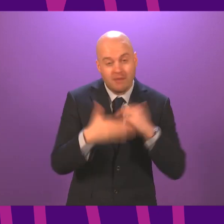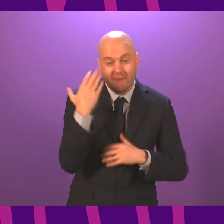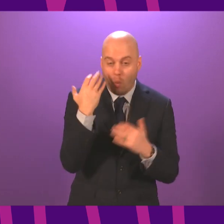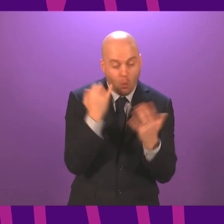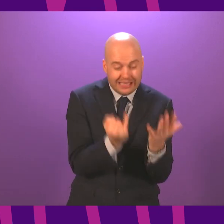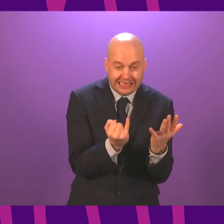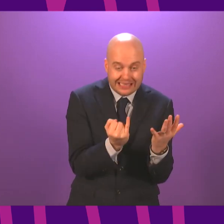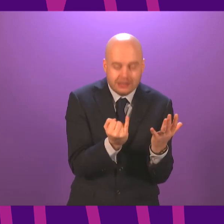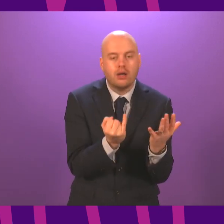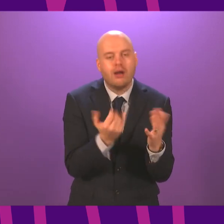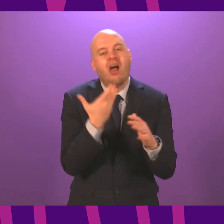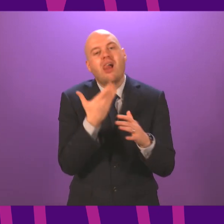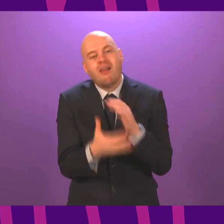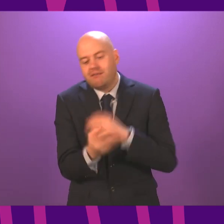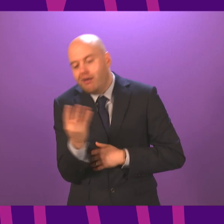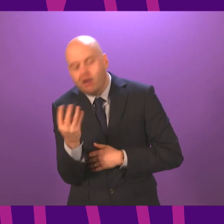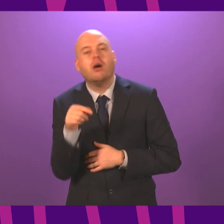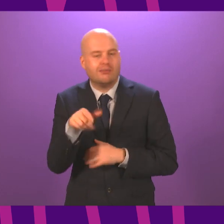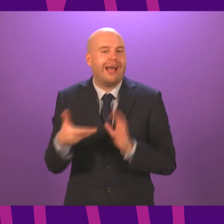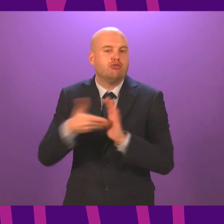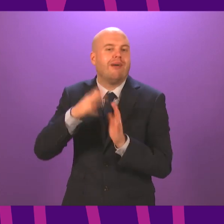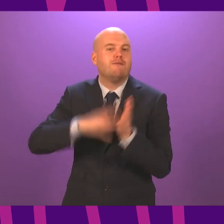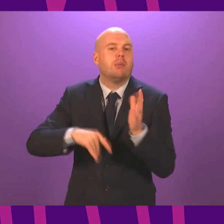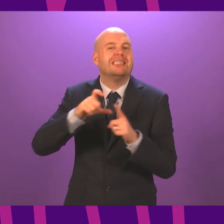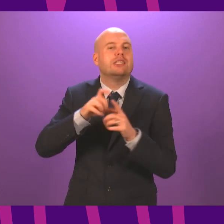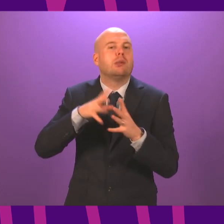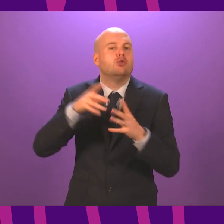alternatives. We will add to that by delivering the Scottish child payment by